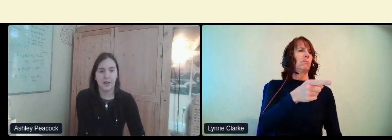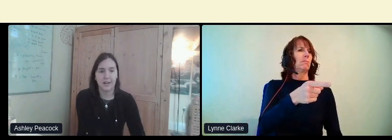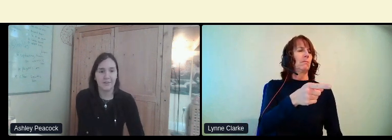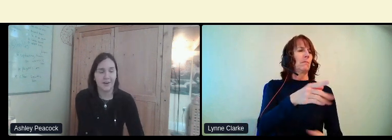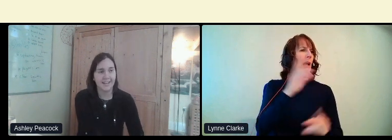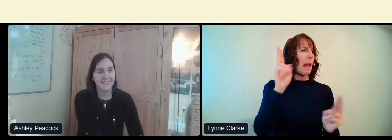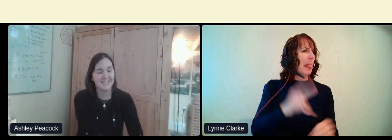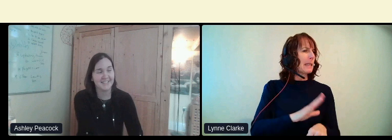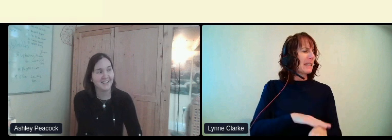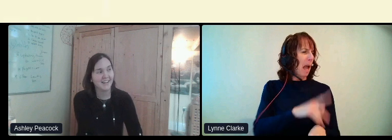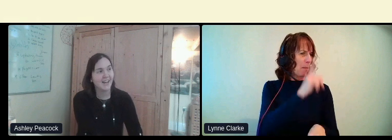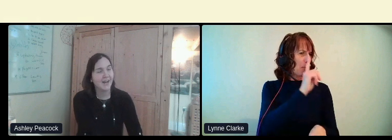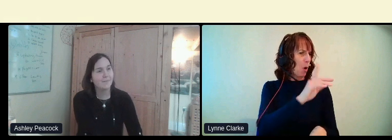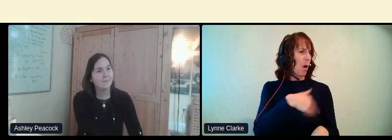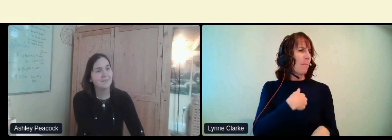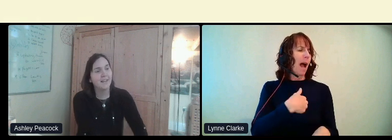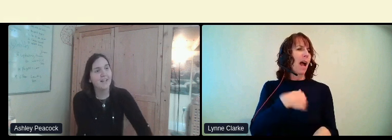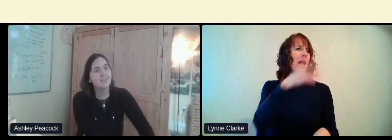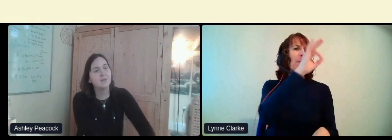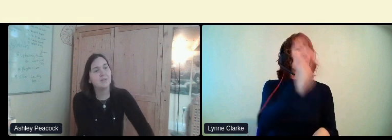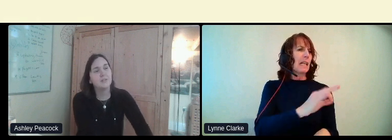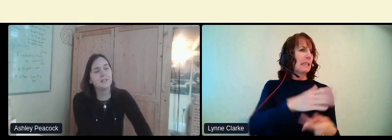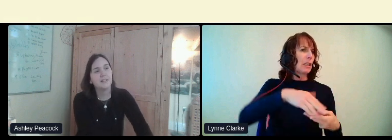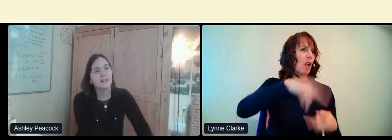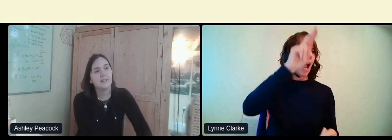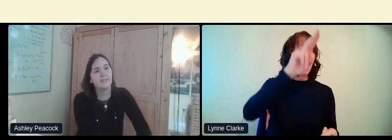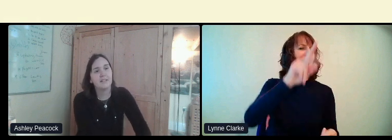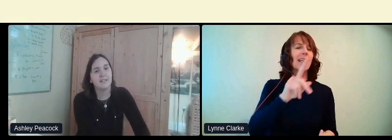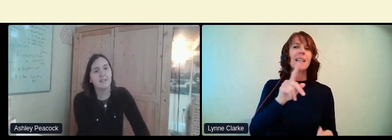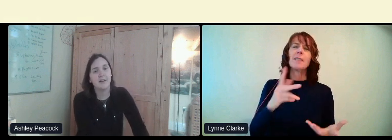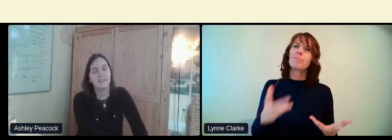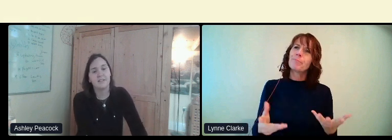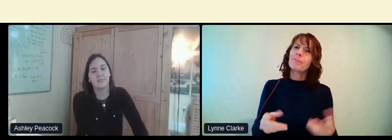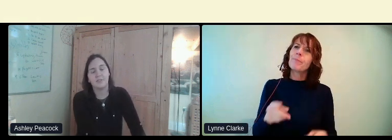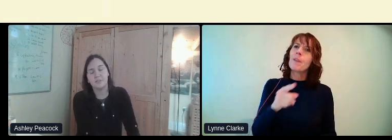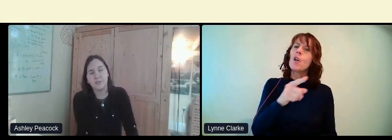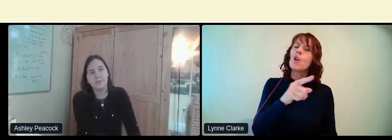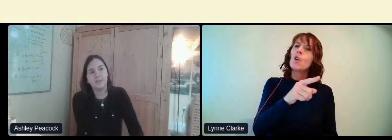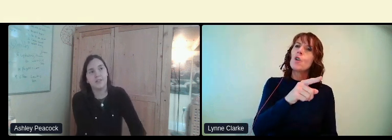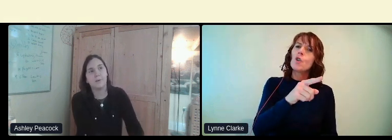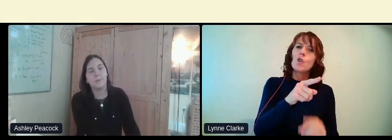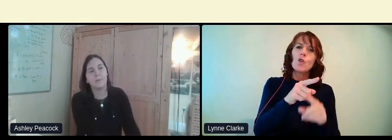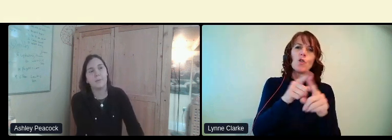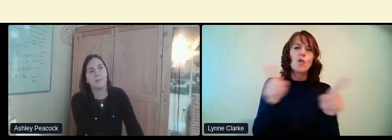higher grades. So if you're looking at assigning tasks, do have to think about what people are